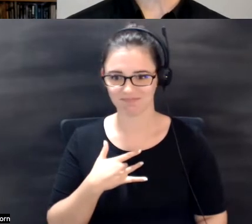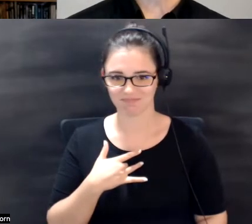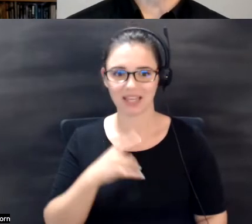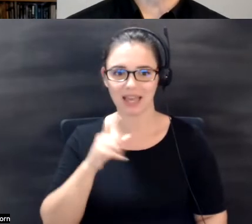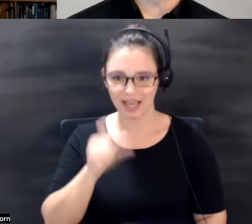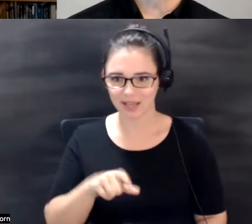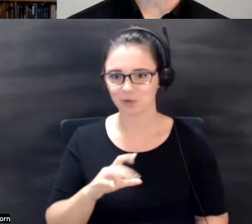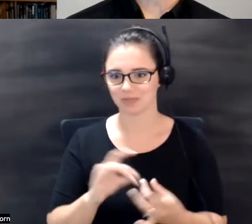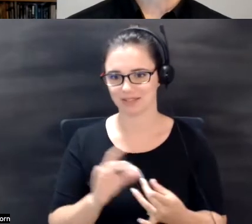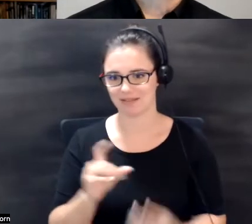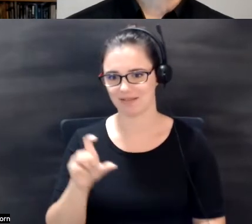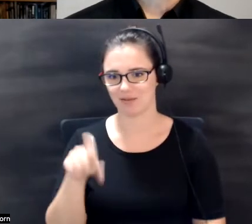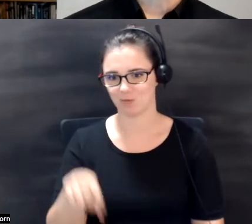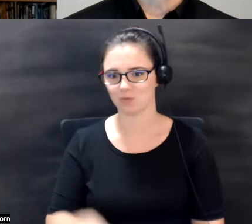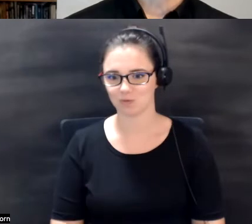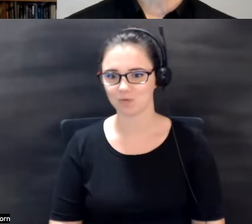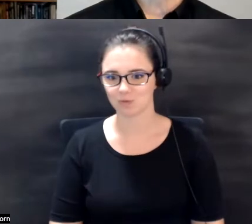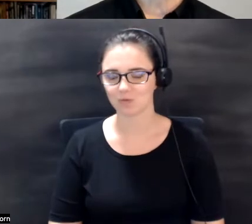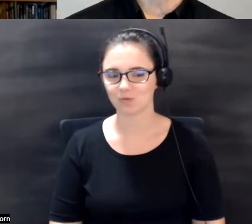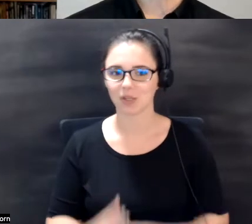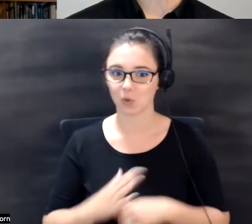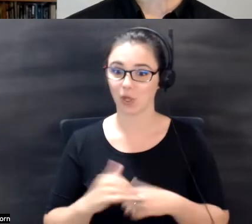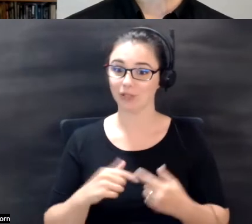Yeah. But they were calling to me to say it too.